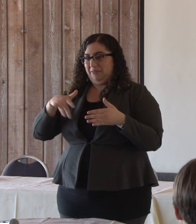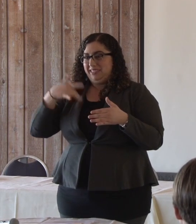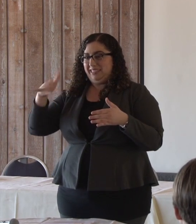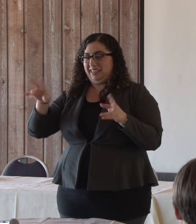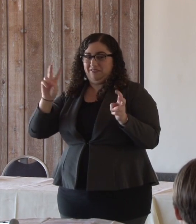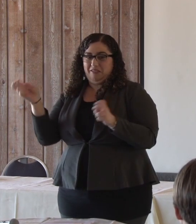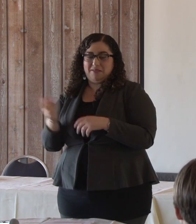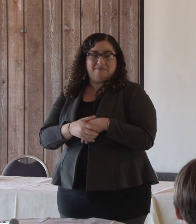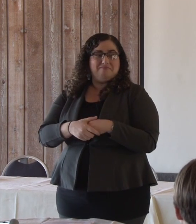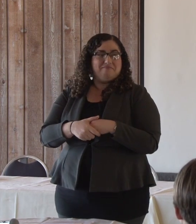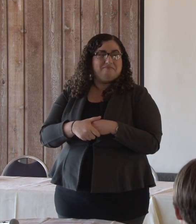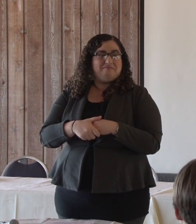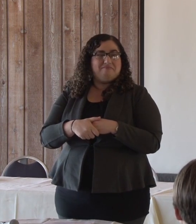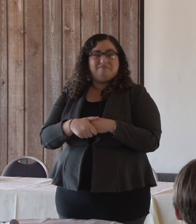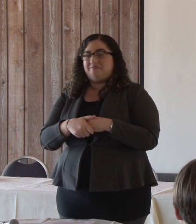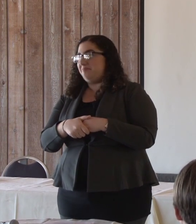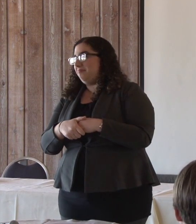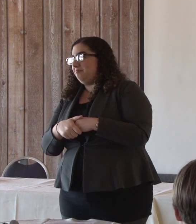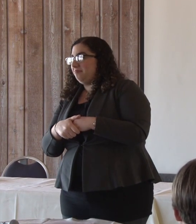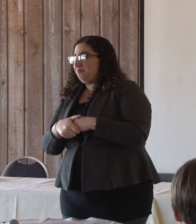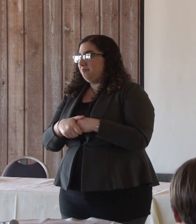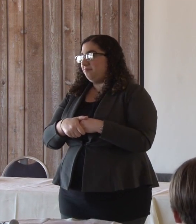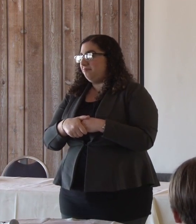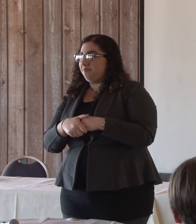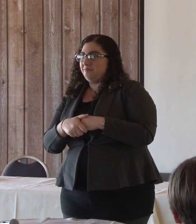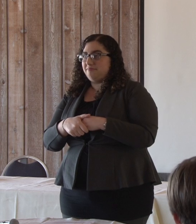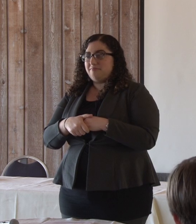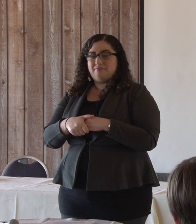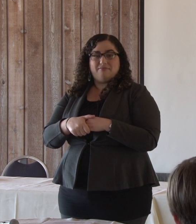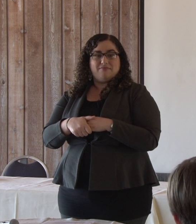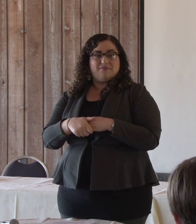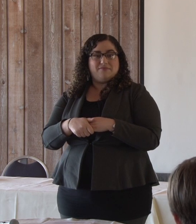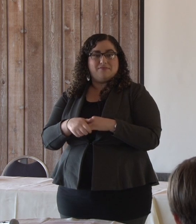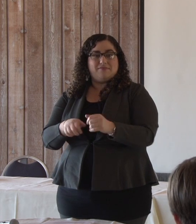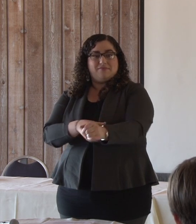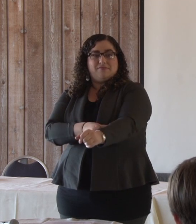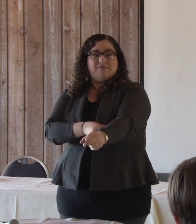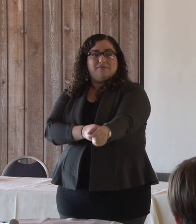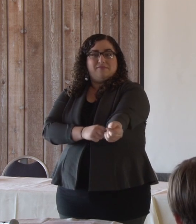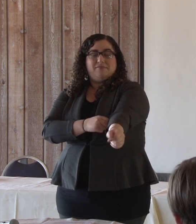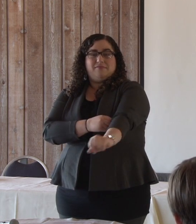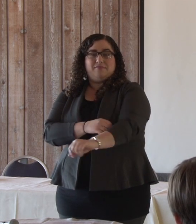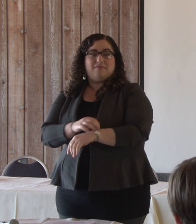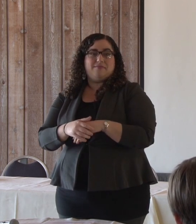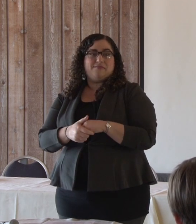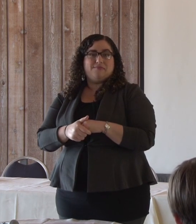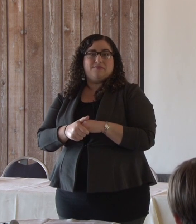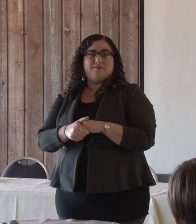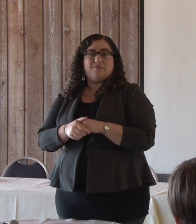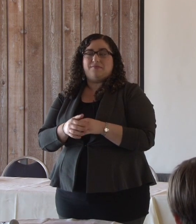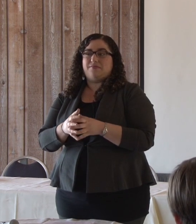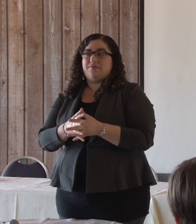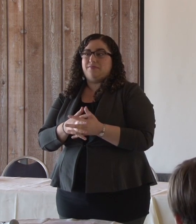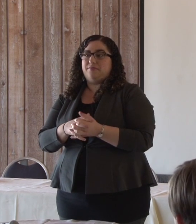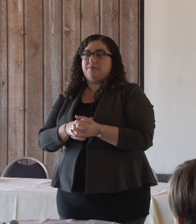You want to respect the wishes of the Deaf patient. I know that's kind of a sensitive topic. But before I move on are there any questions about that.